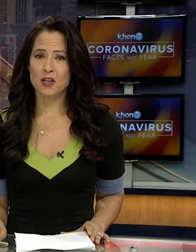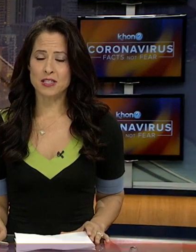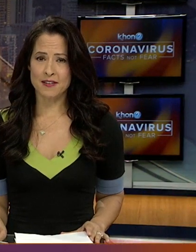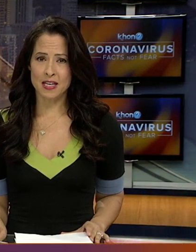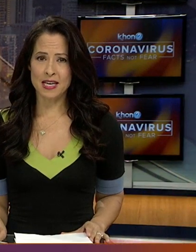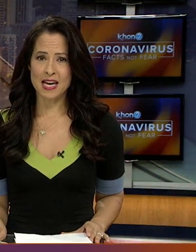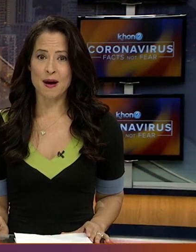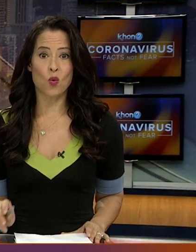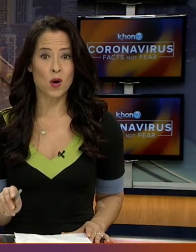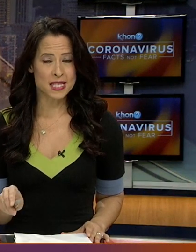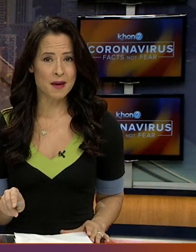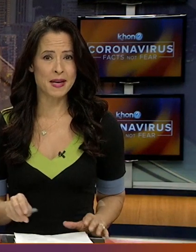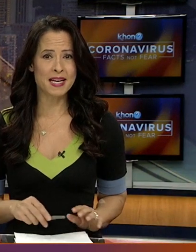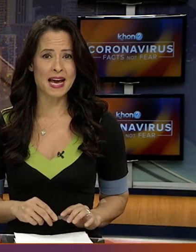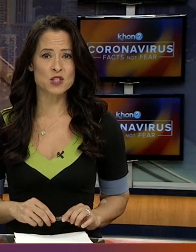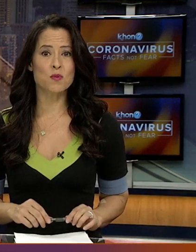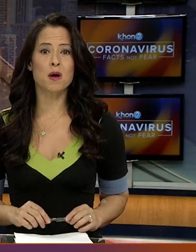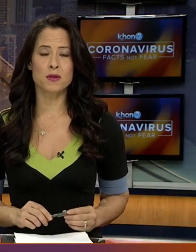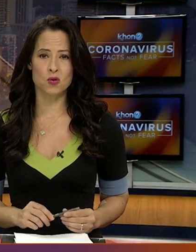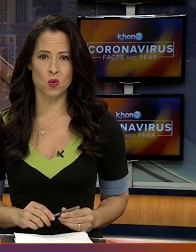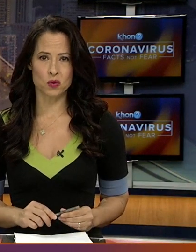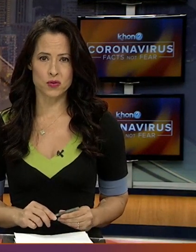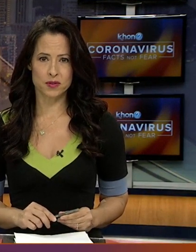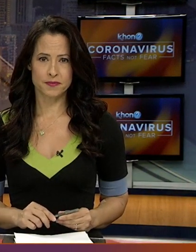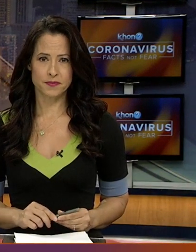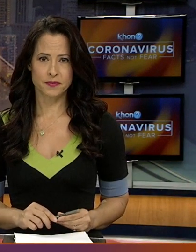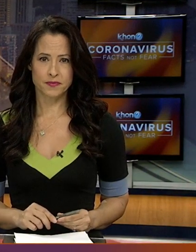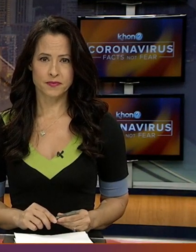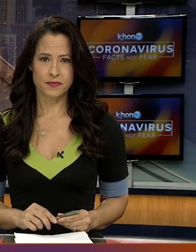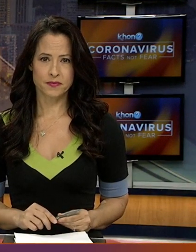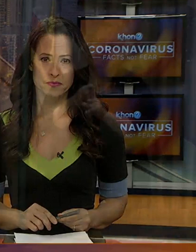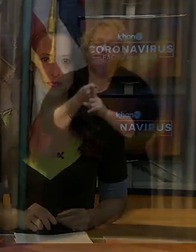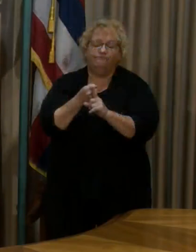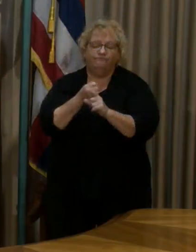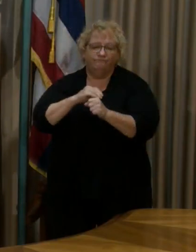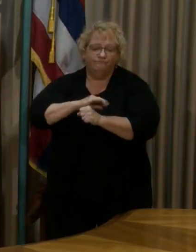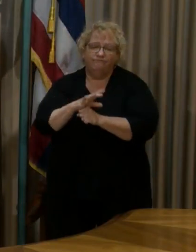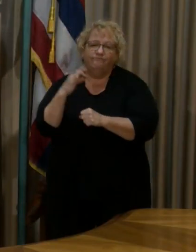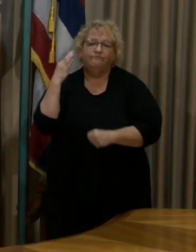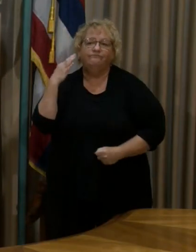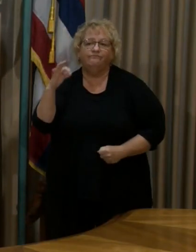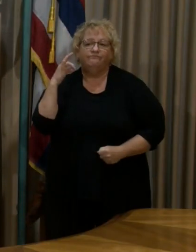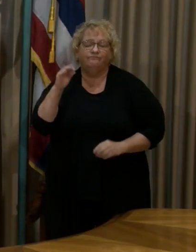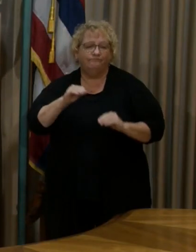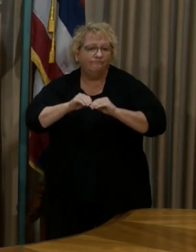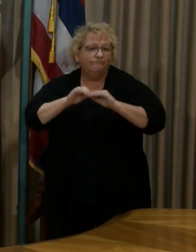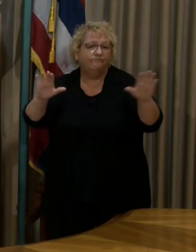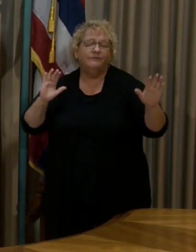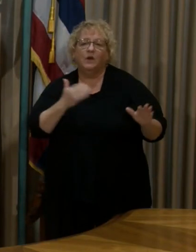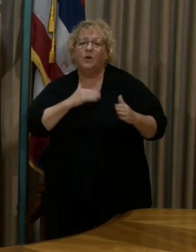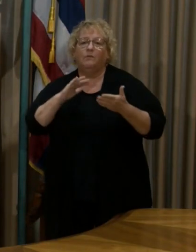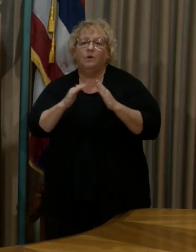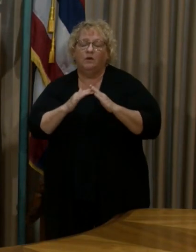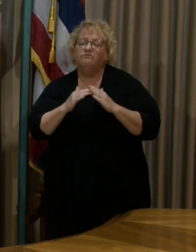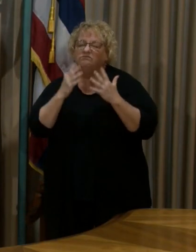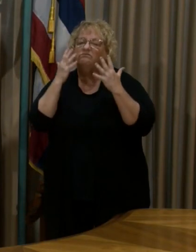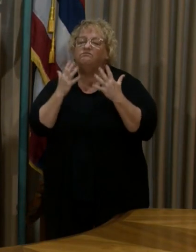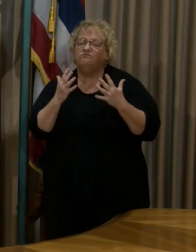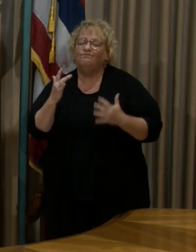BREAKING NEWS FROM KHON2 GOOD MORNING, AND THANK YOU FOR JOINING US AN UPDATE NOW BY HAPPENING NEXT WITH PUBLIC SCHOOLS.